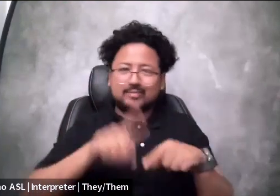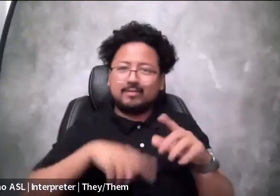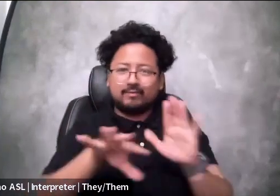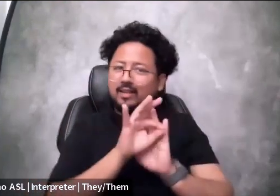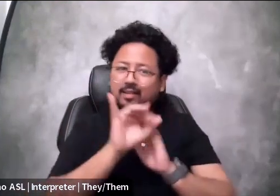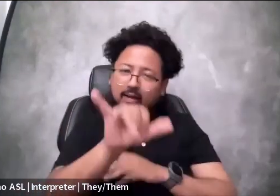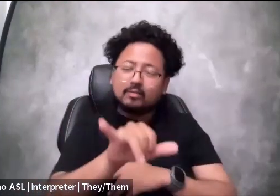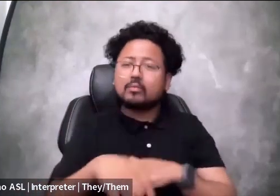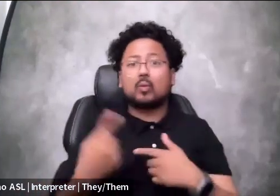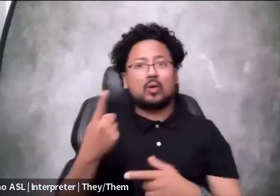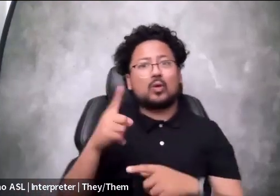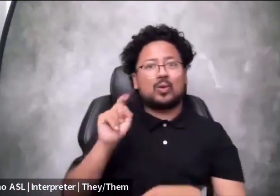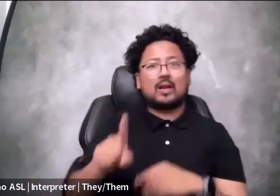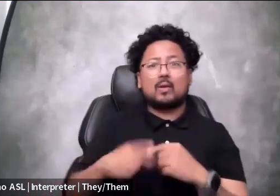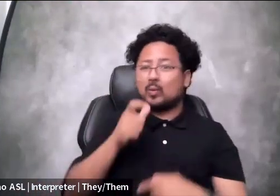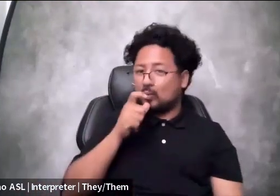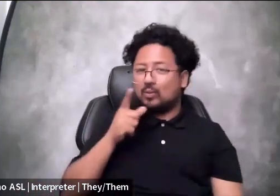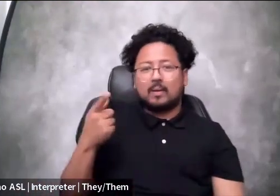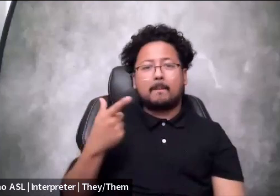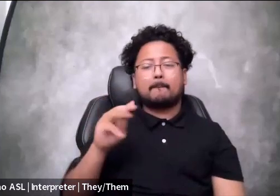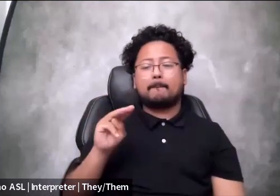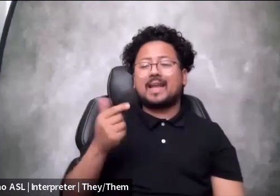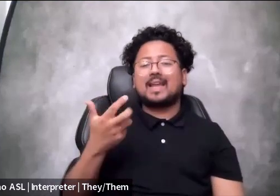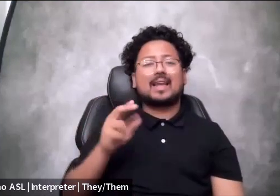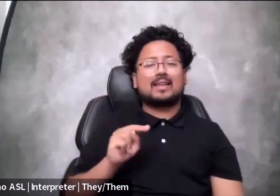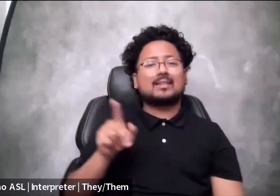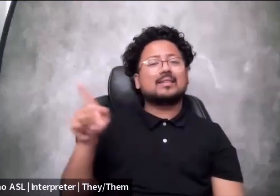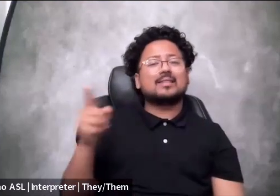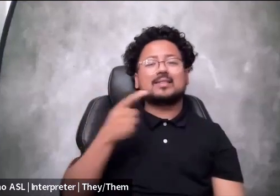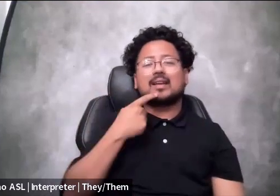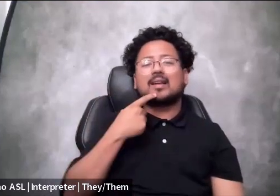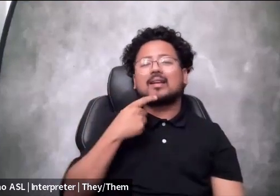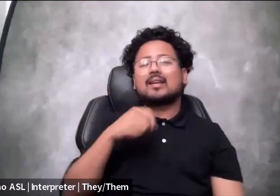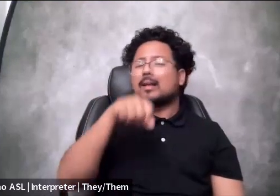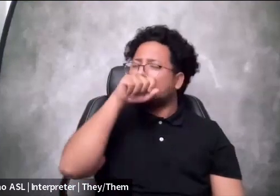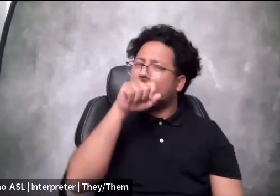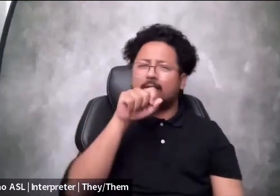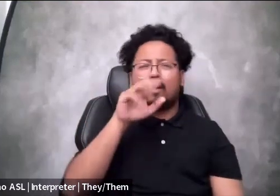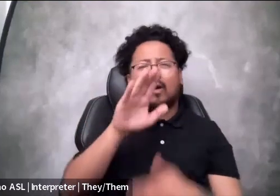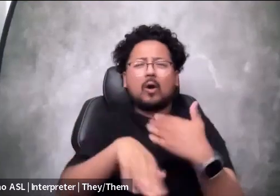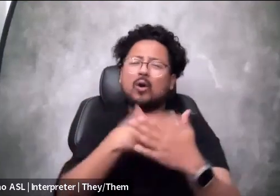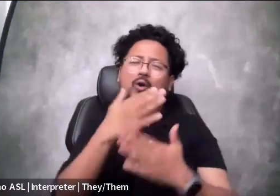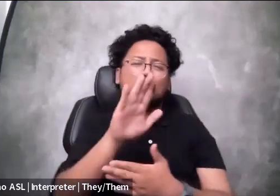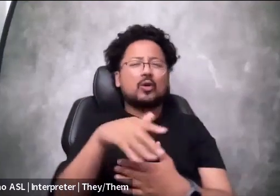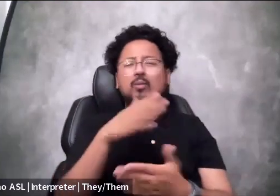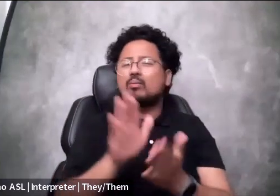We have a question from Megan. Megan loves that. You usually read your audio books and wants to know if you could talk a little